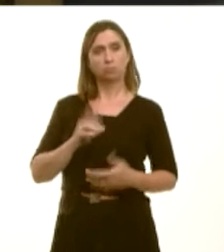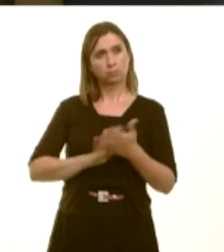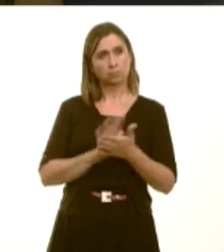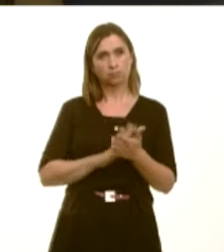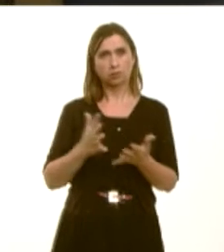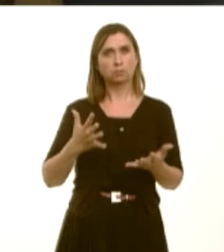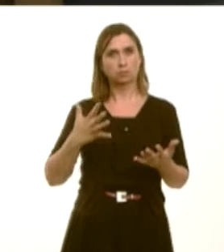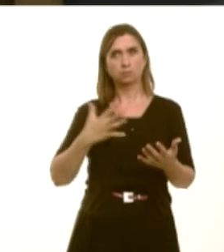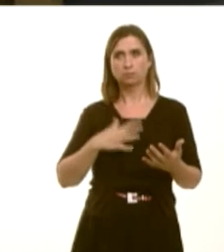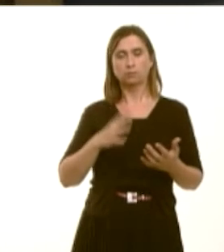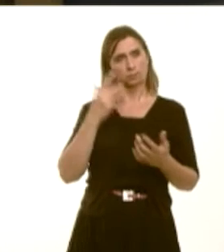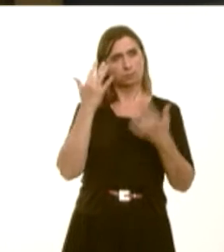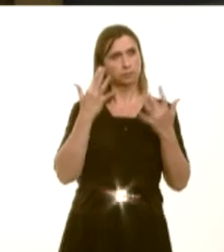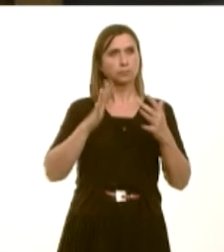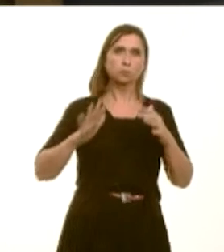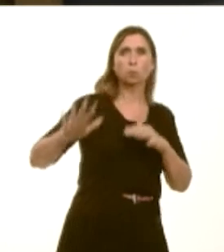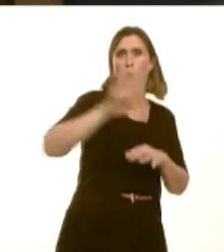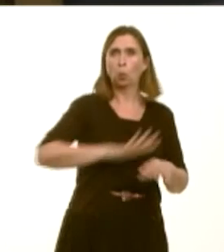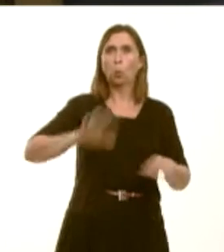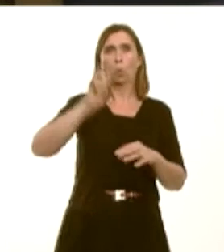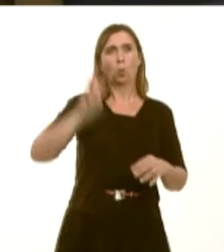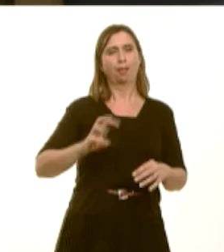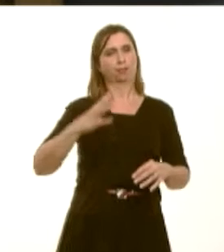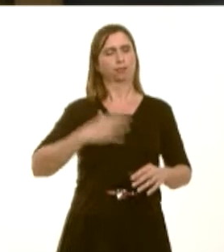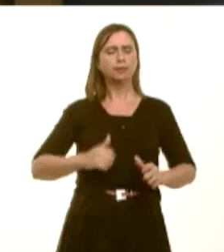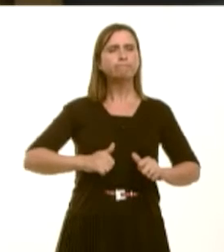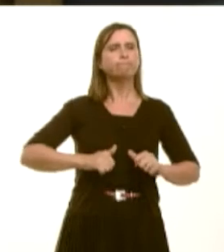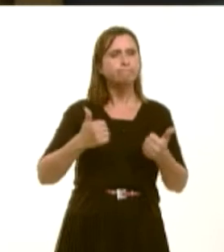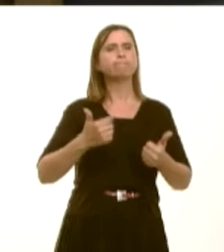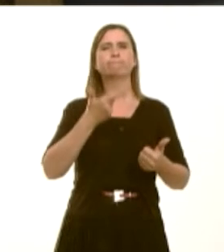The important thing is that everyone in Wales should have access to quality housing, and